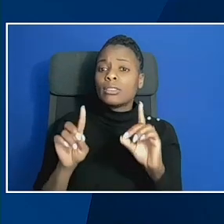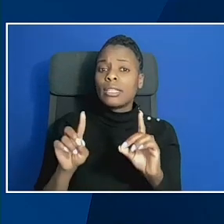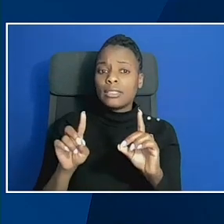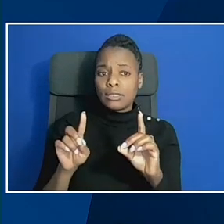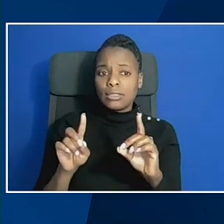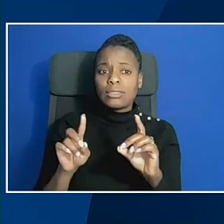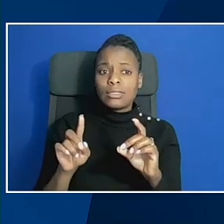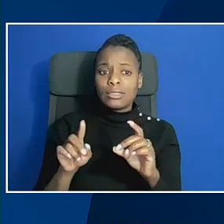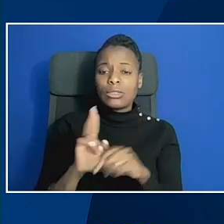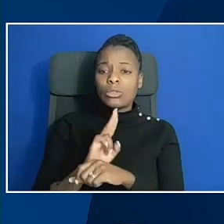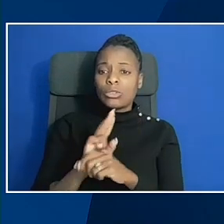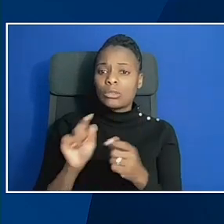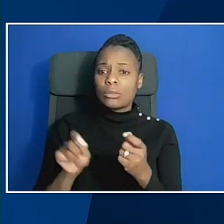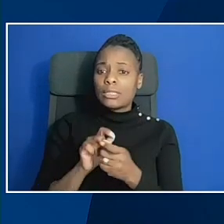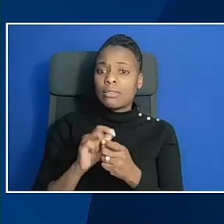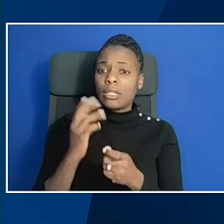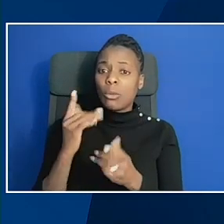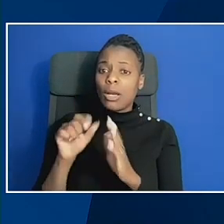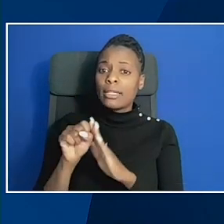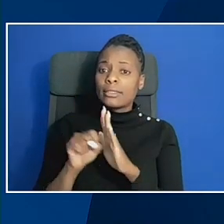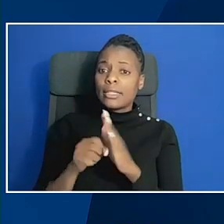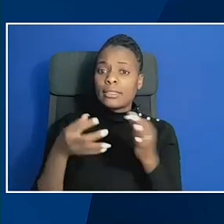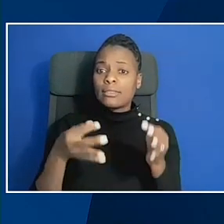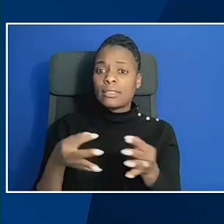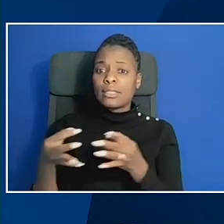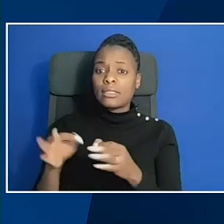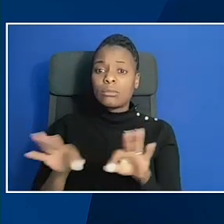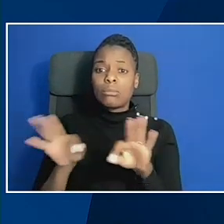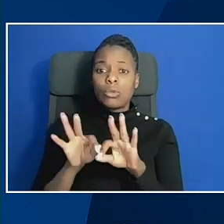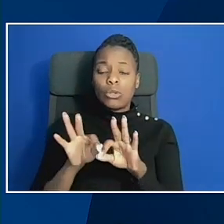states have determined that it's important to protect against- to protect their